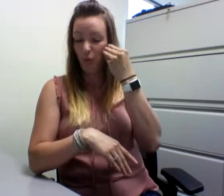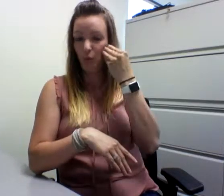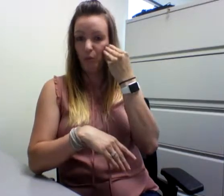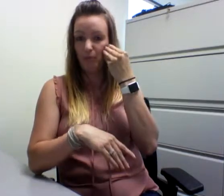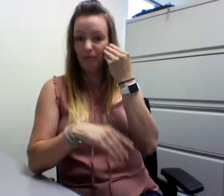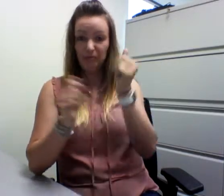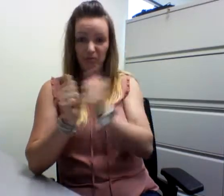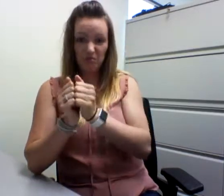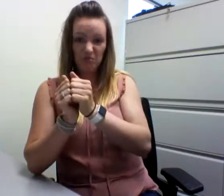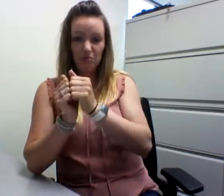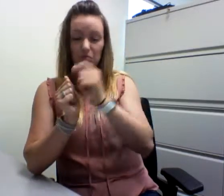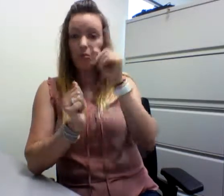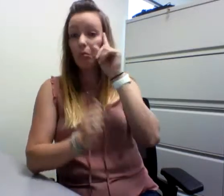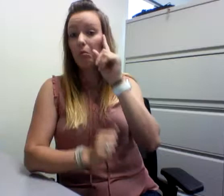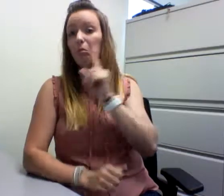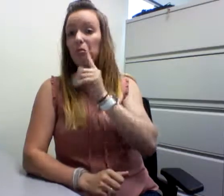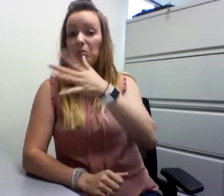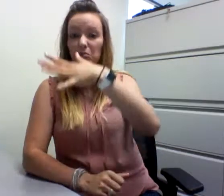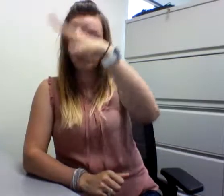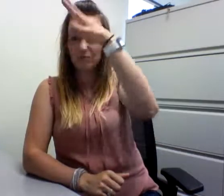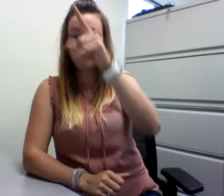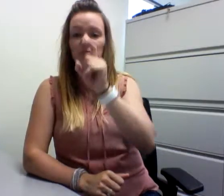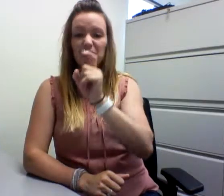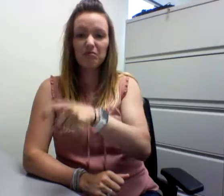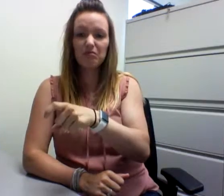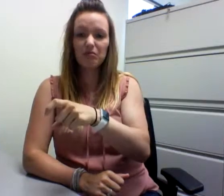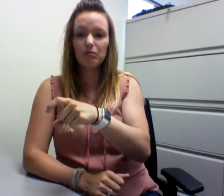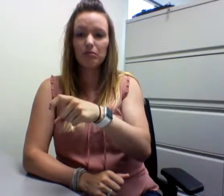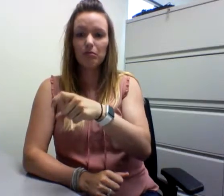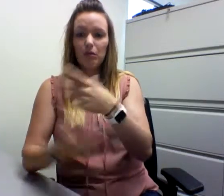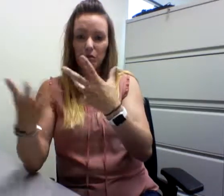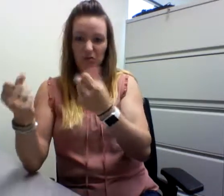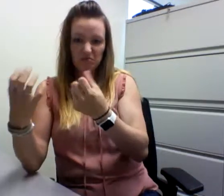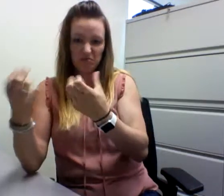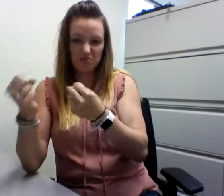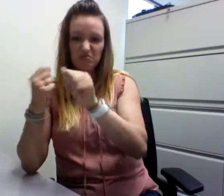At home with their parents, they tend to use ASL